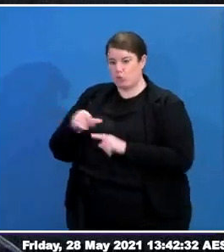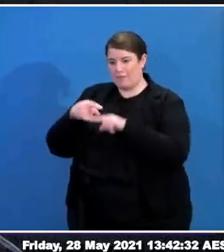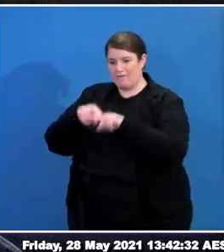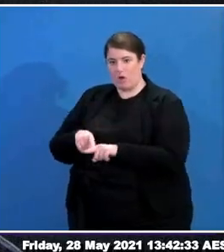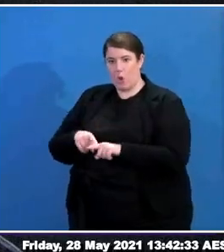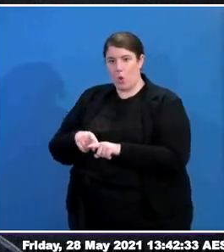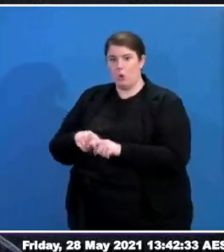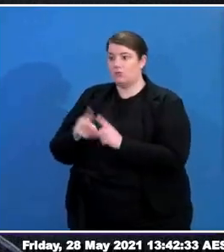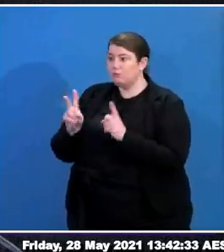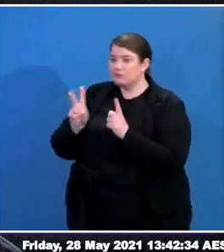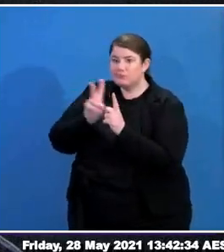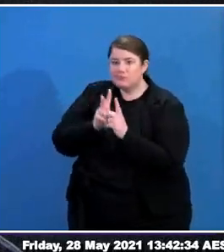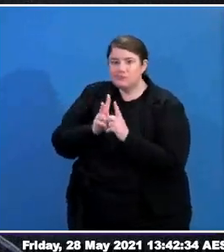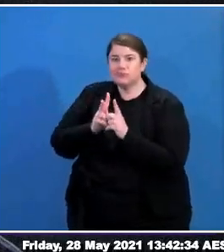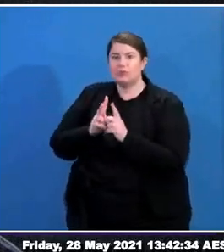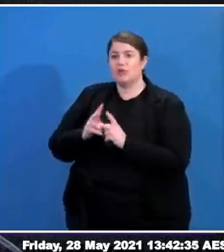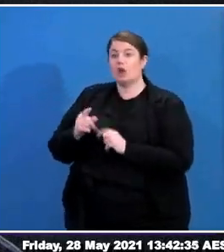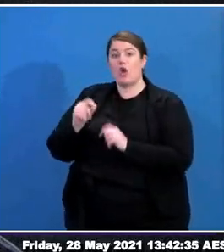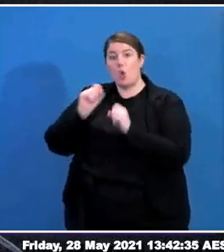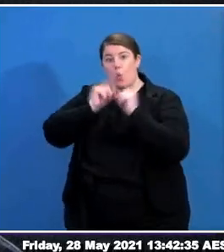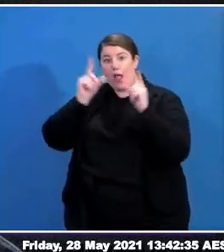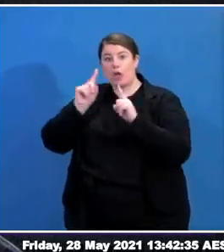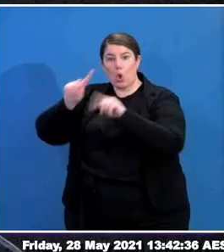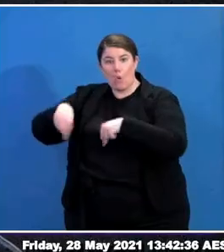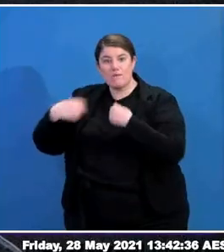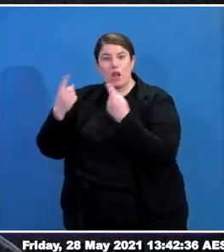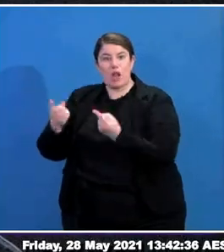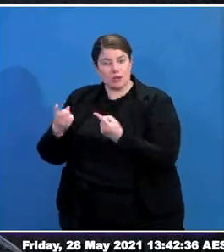it is two-for-one, active overnights as we call them, meaning they have